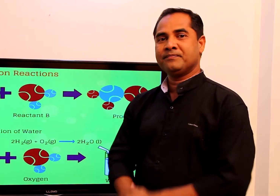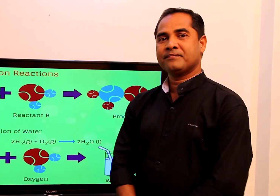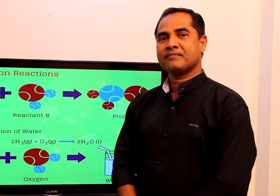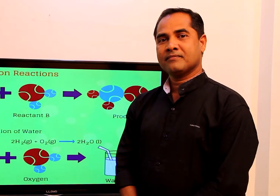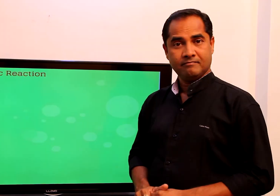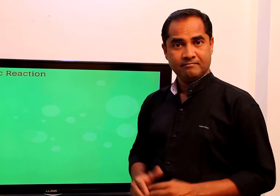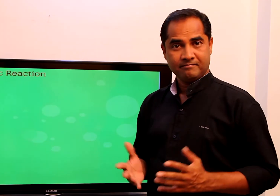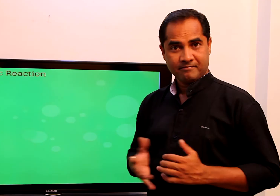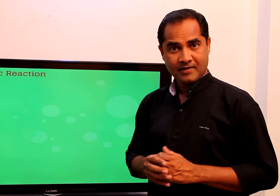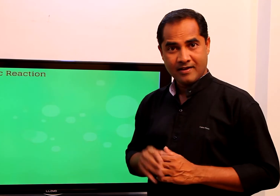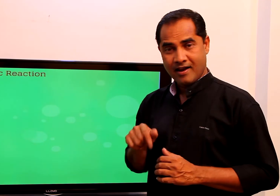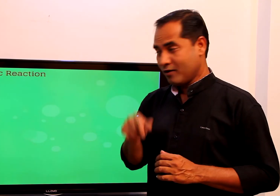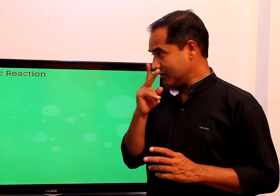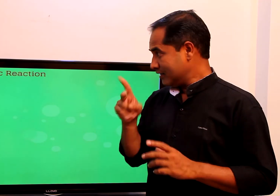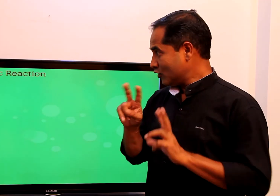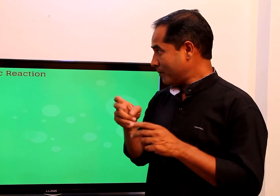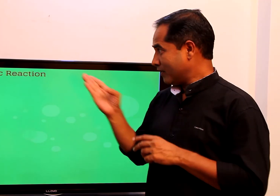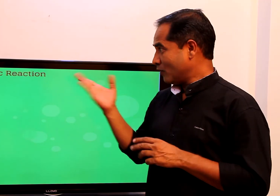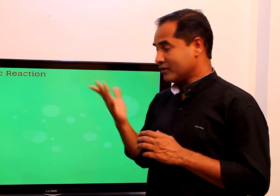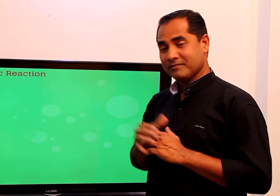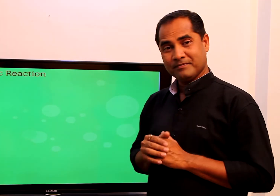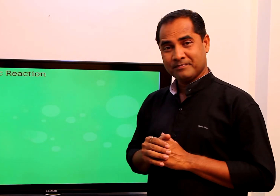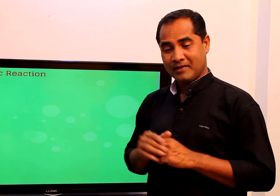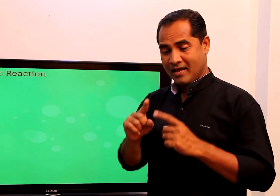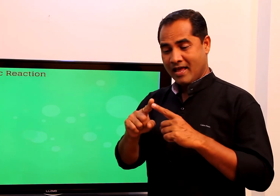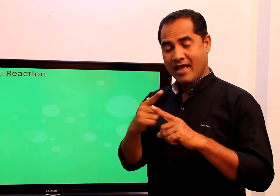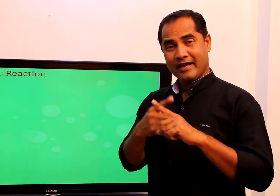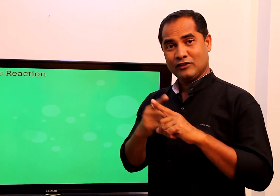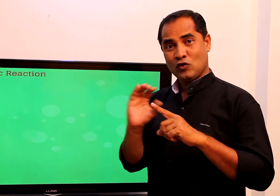Next, we would learn about 'Exothermic Reaction'.